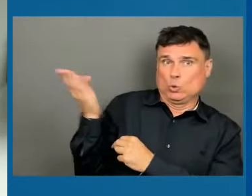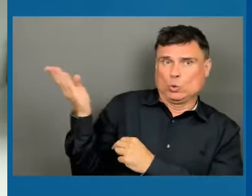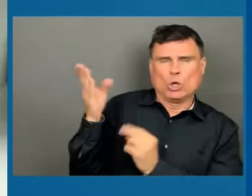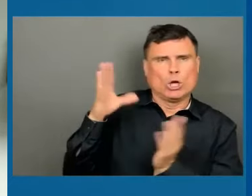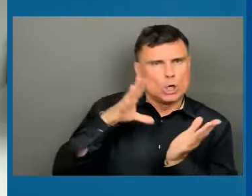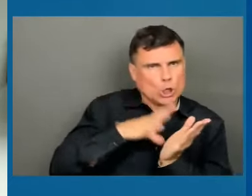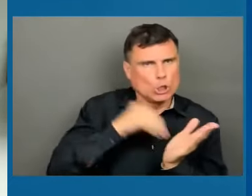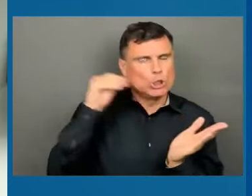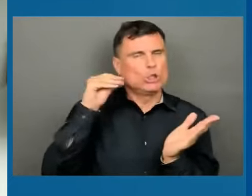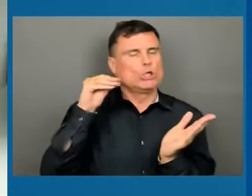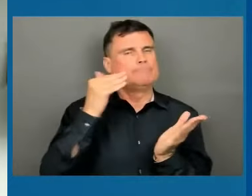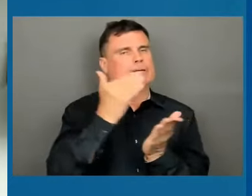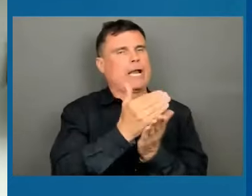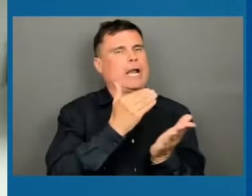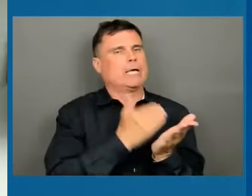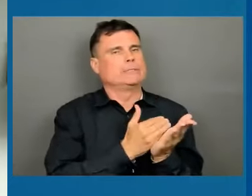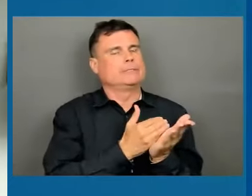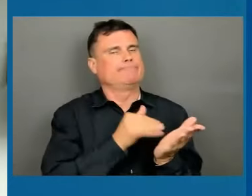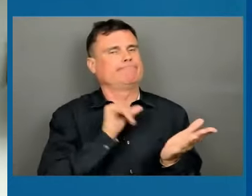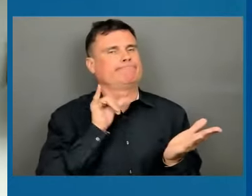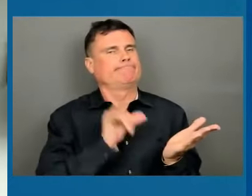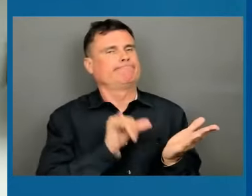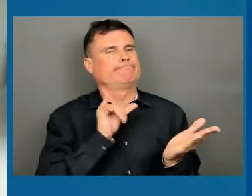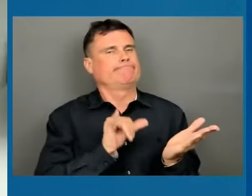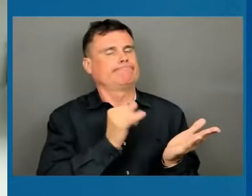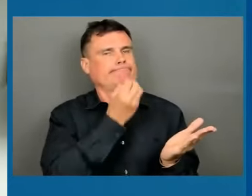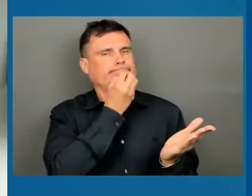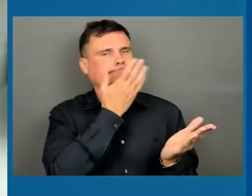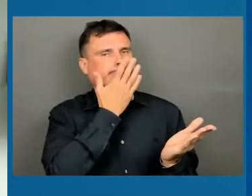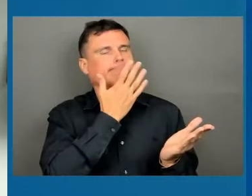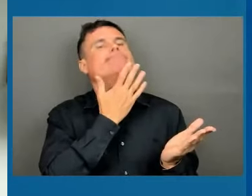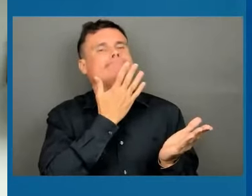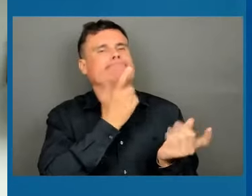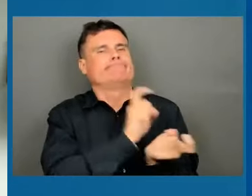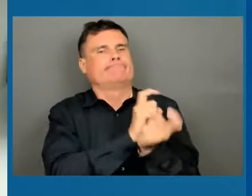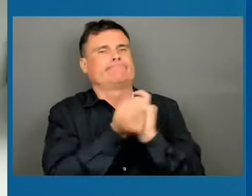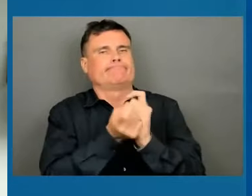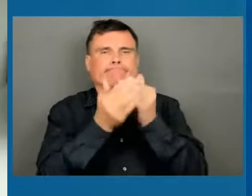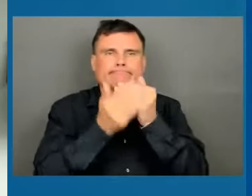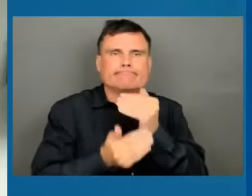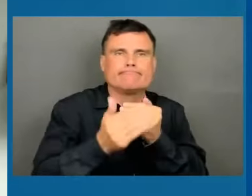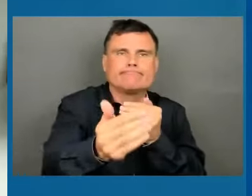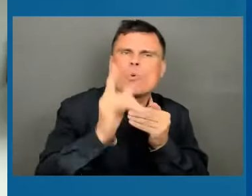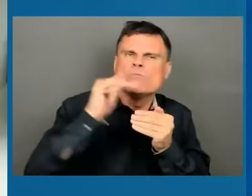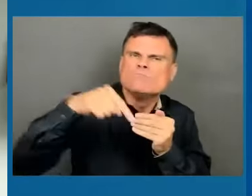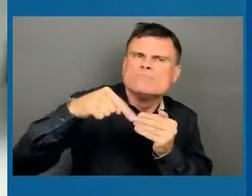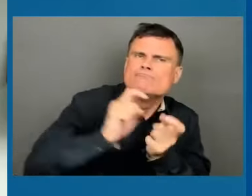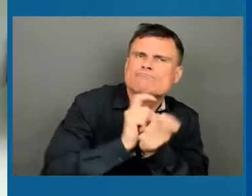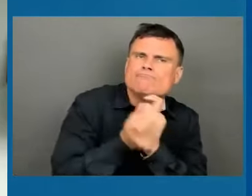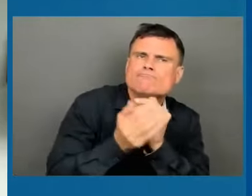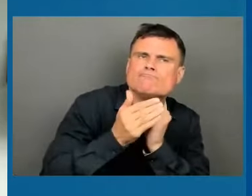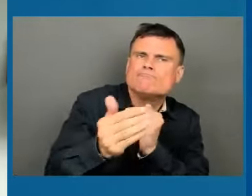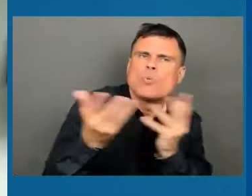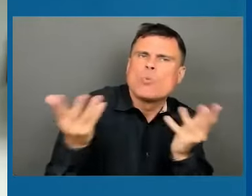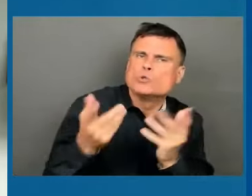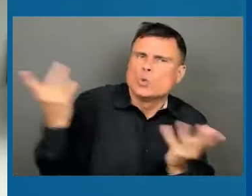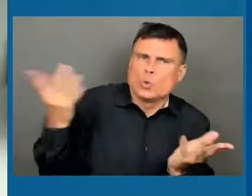flood that's we might get in the next few weeks?